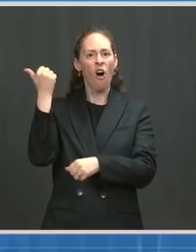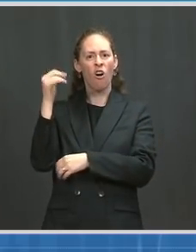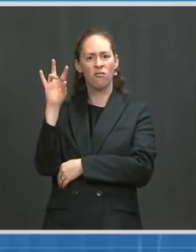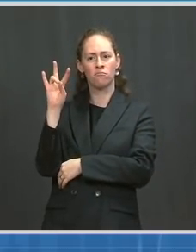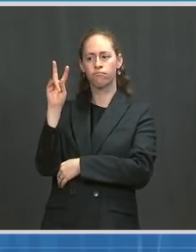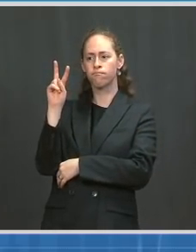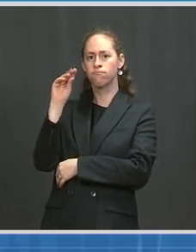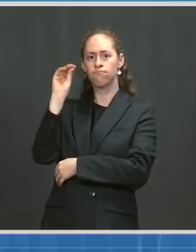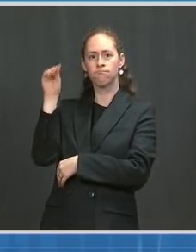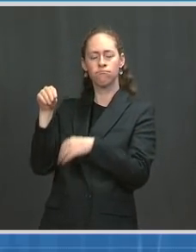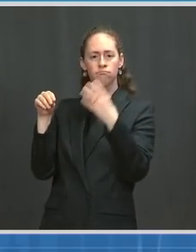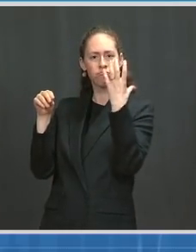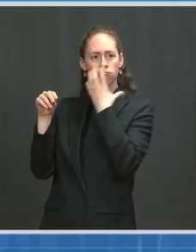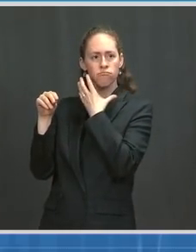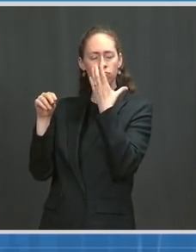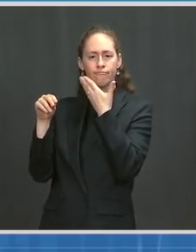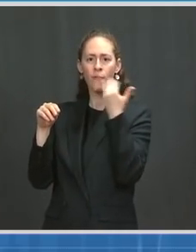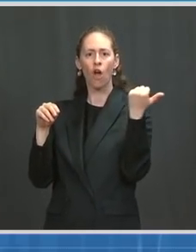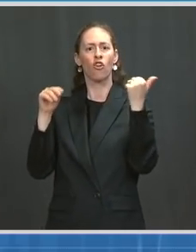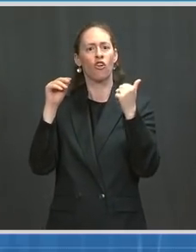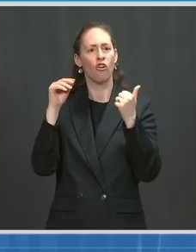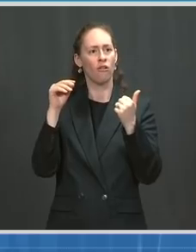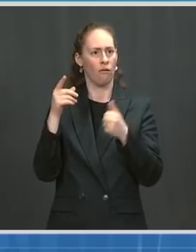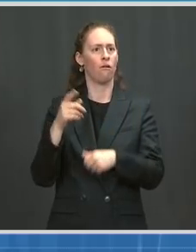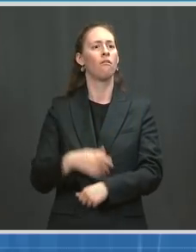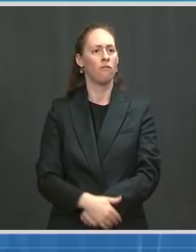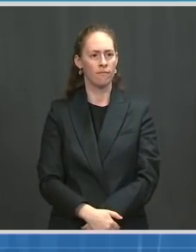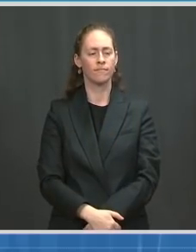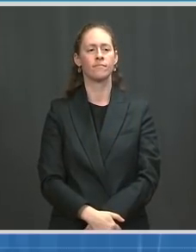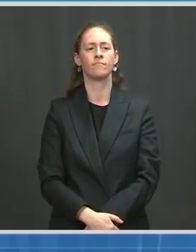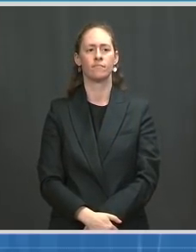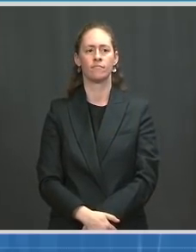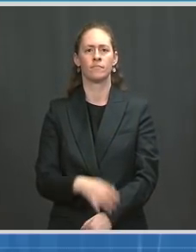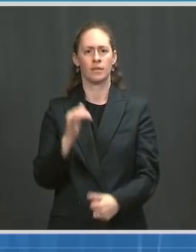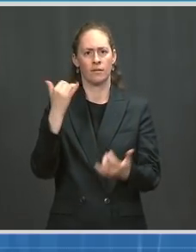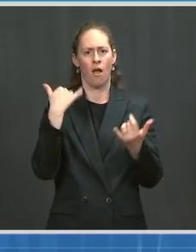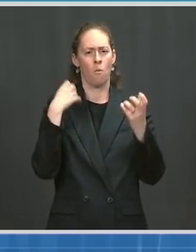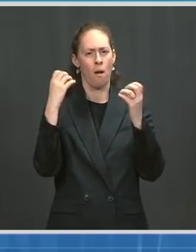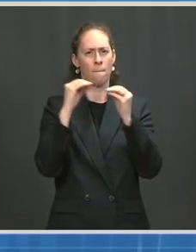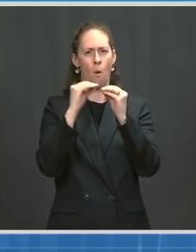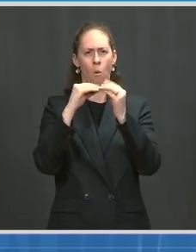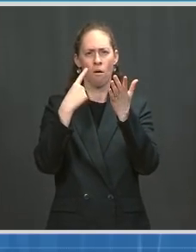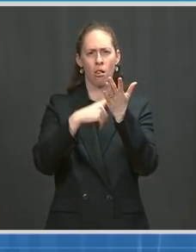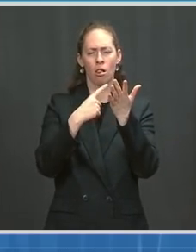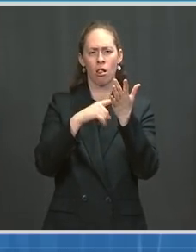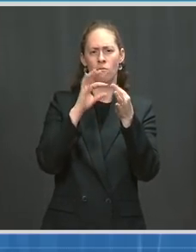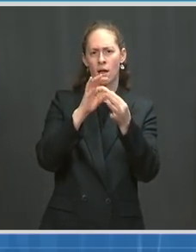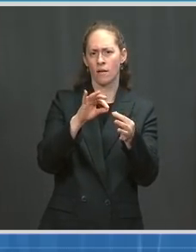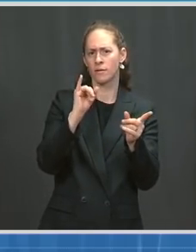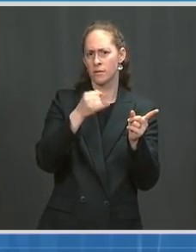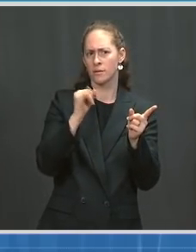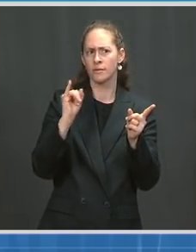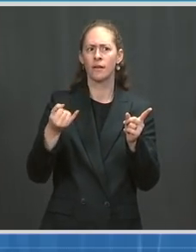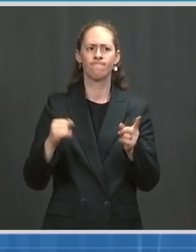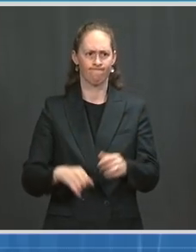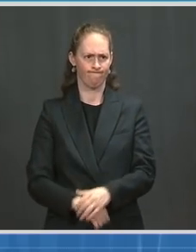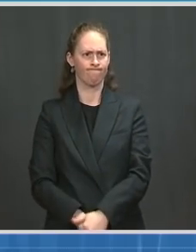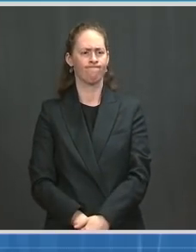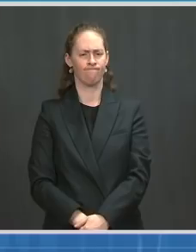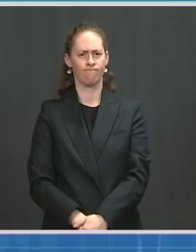Again, more data. This was a J&J paper that I showed to this group a few weeks ago, looking at the safety